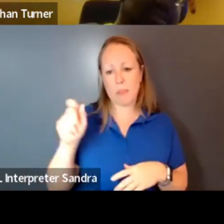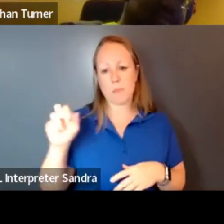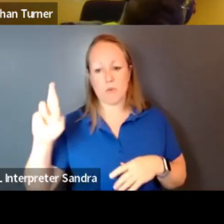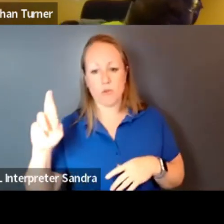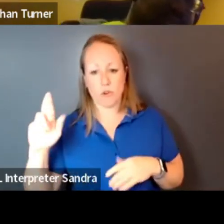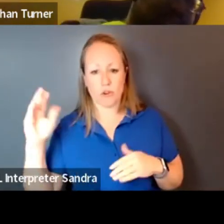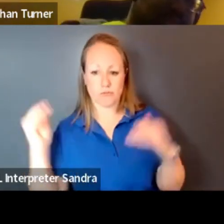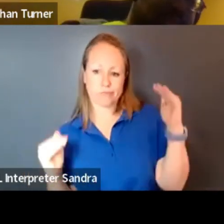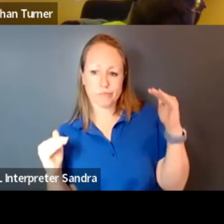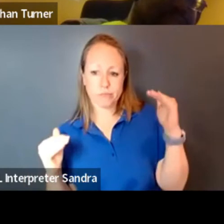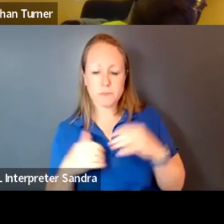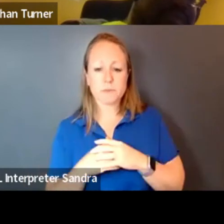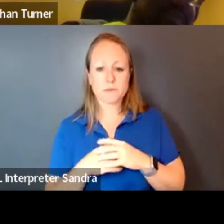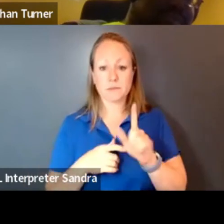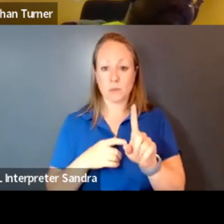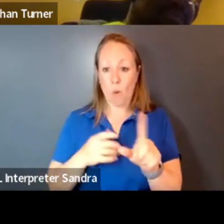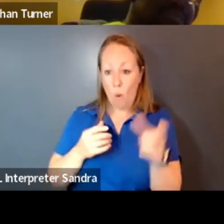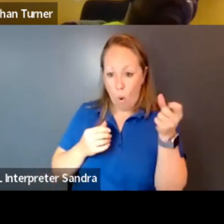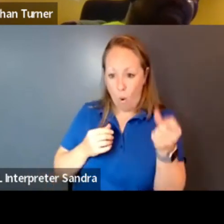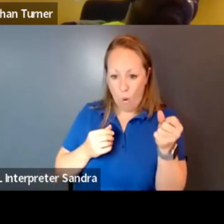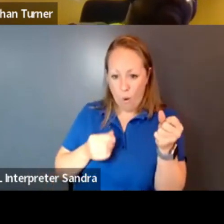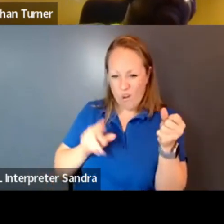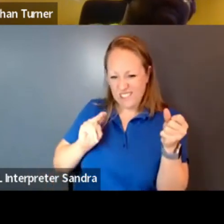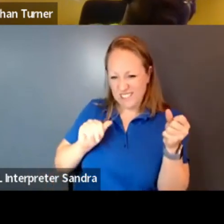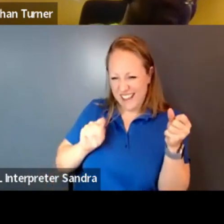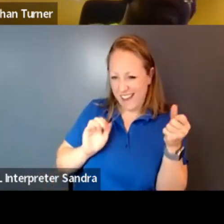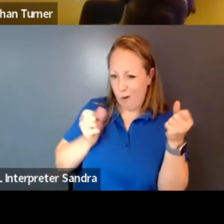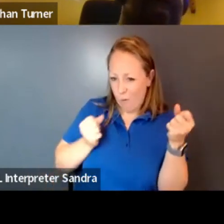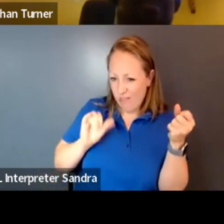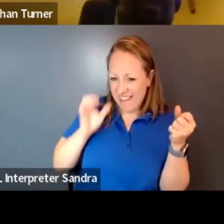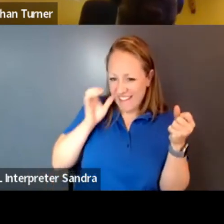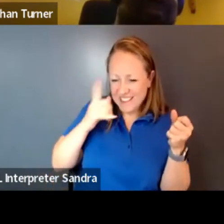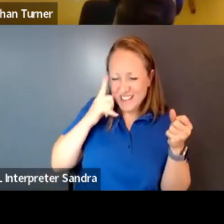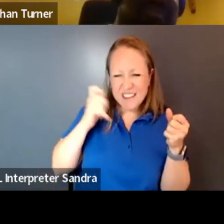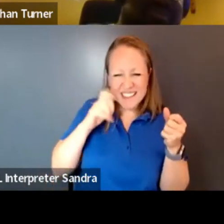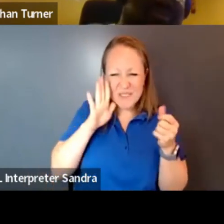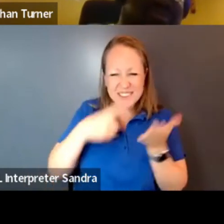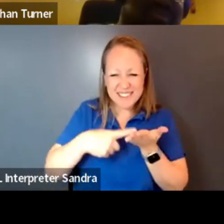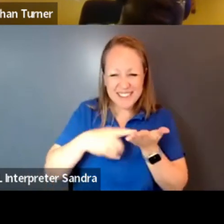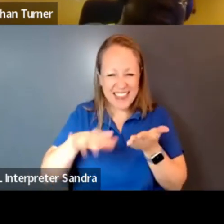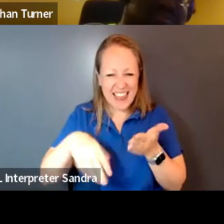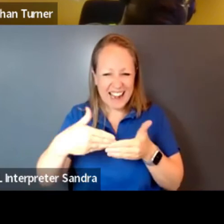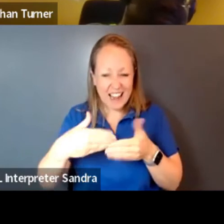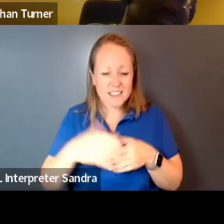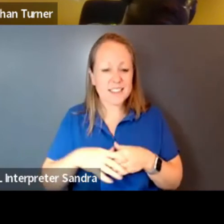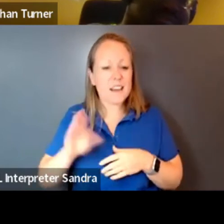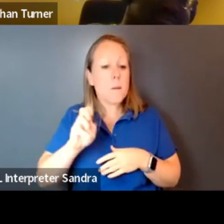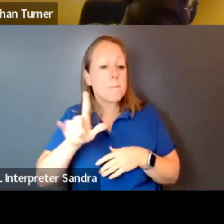Bevin Croft: Okay, put a pin in that Nate, because I'm gonna ask about that. And Molly, you know, I'm here, you know, but what's